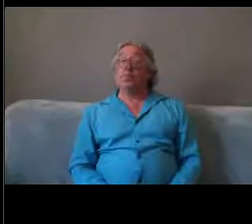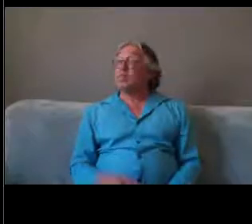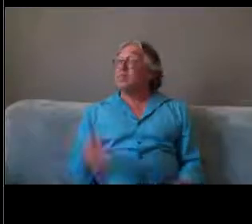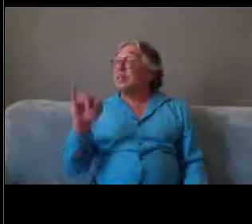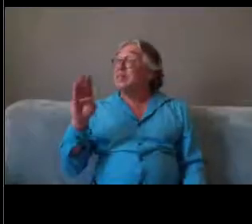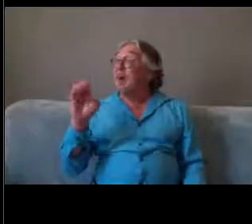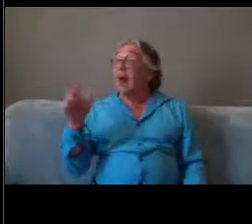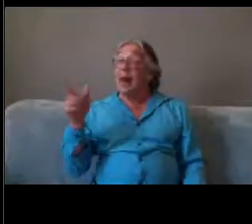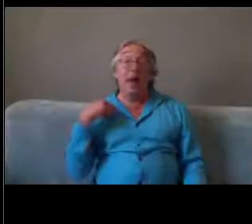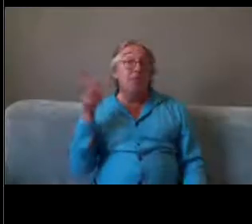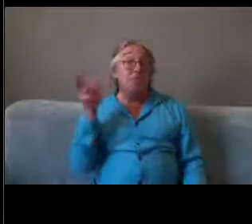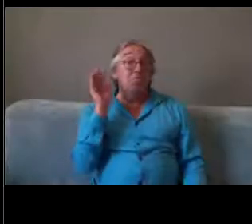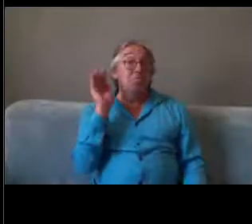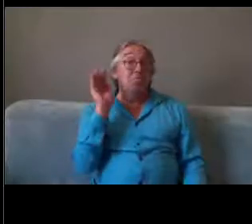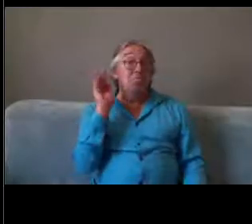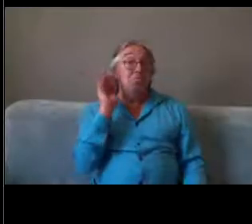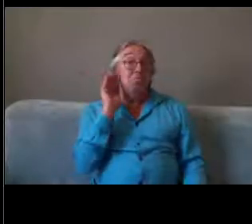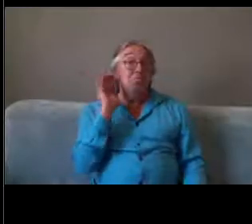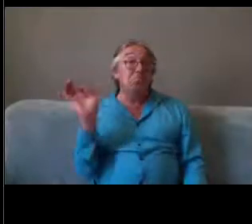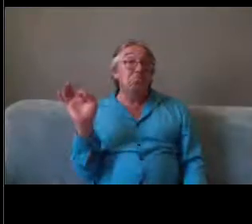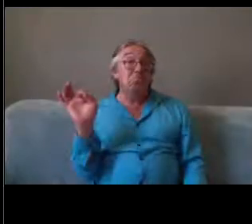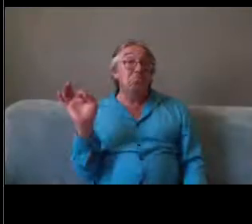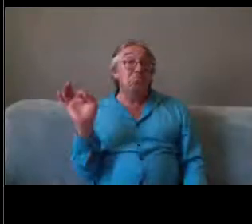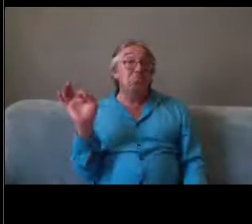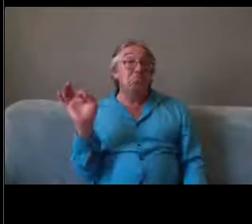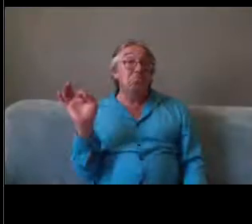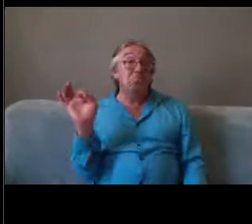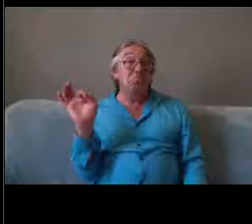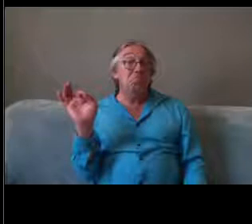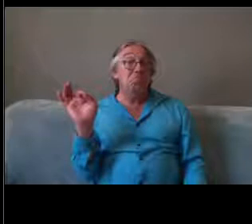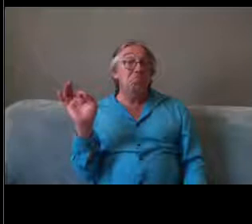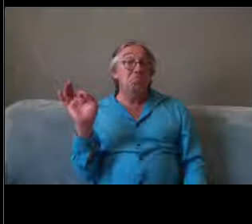We also support dialogue activities like for example